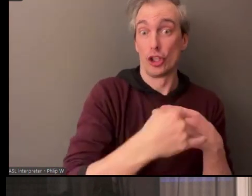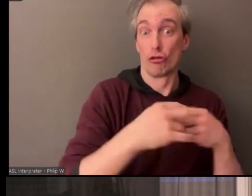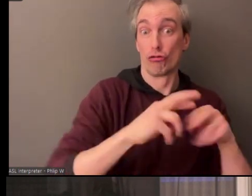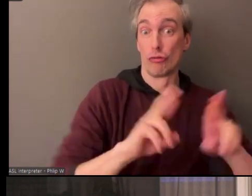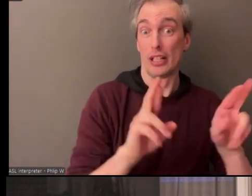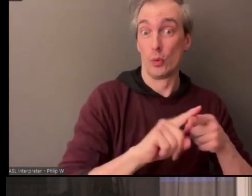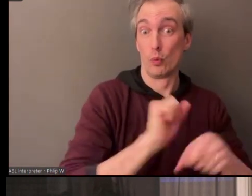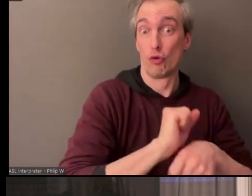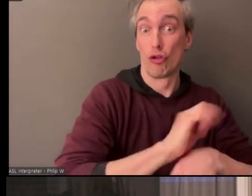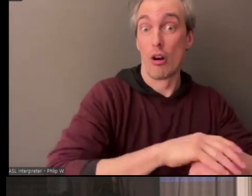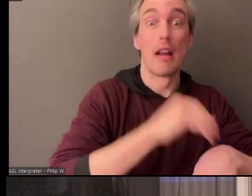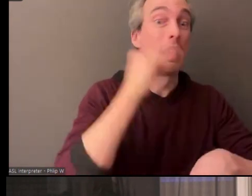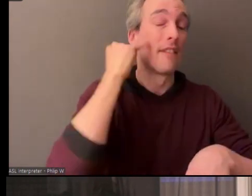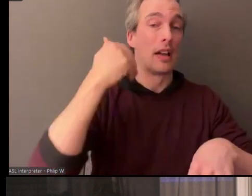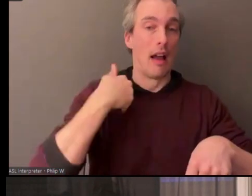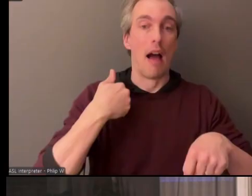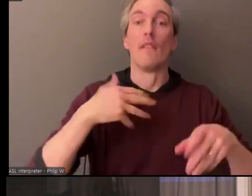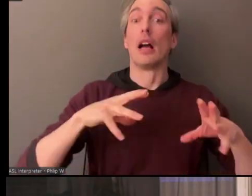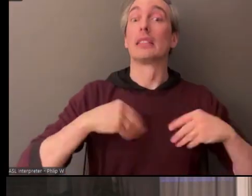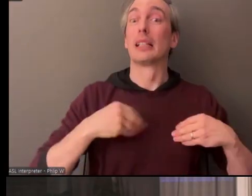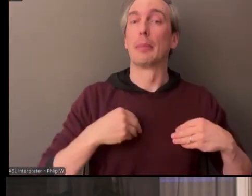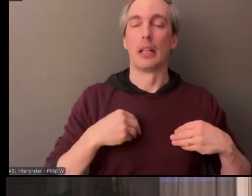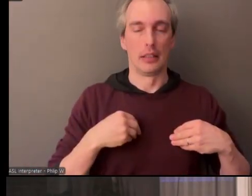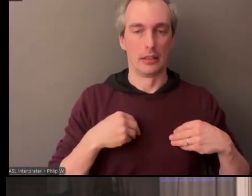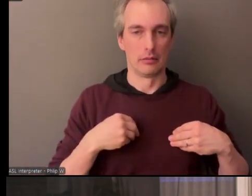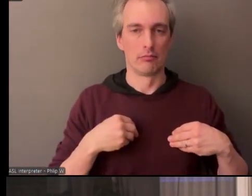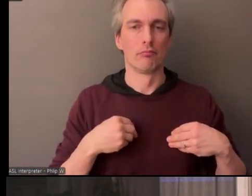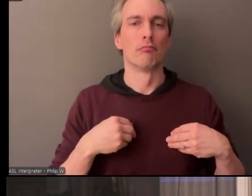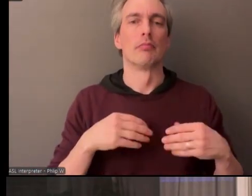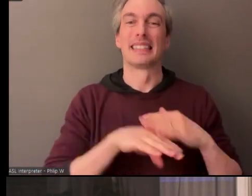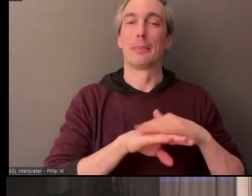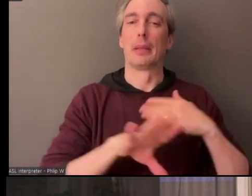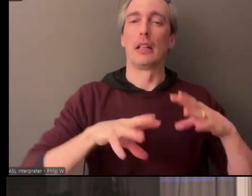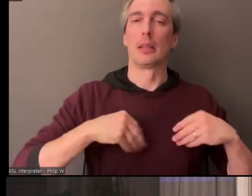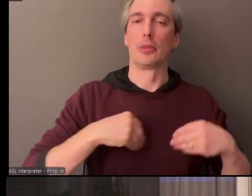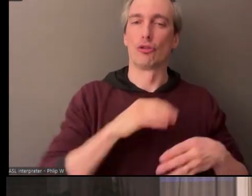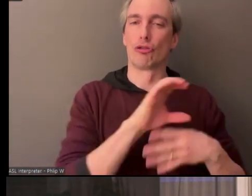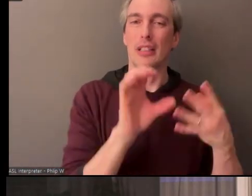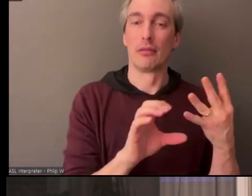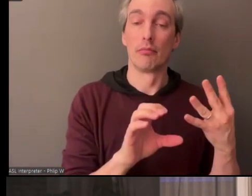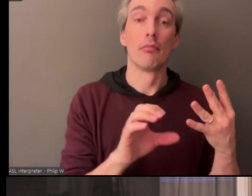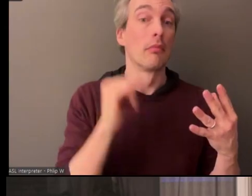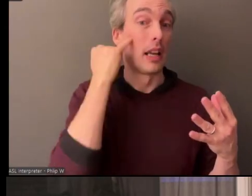We consider it to be ready to work on when the Figma design has annotations for accessibility.